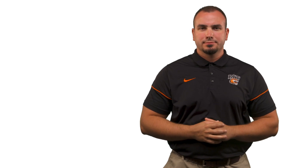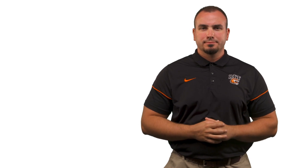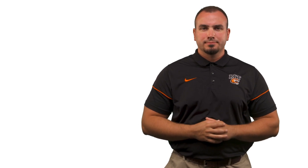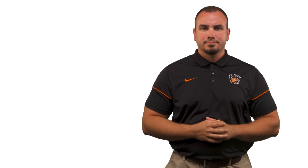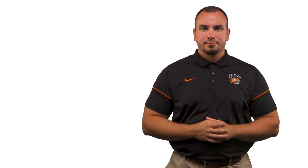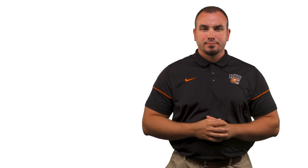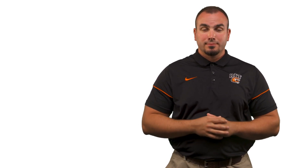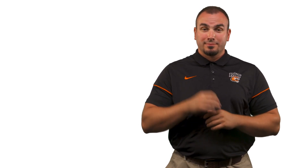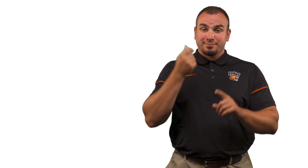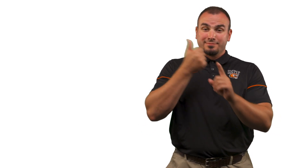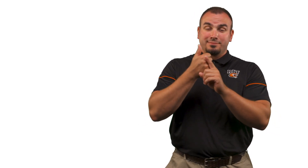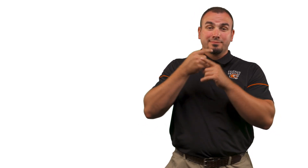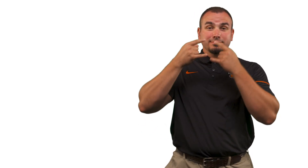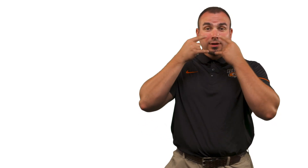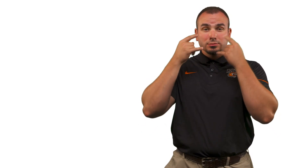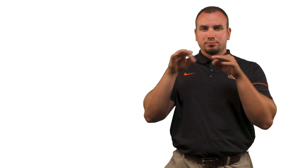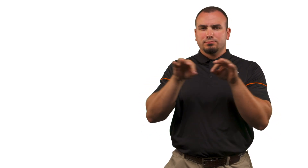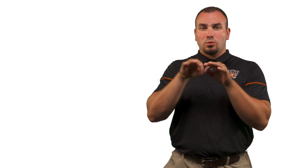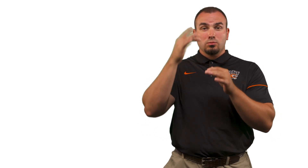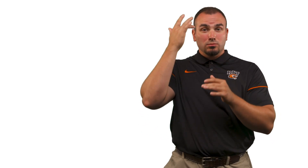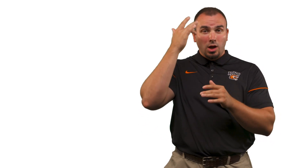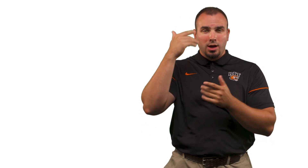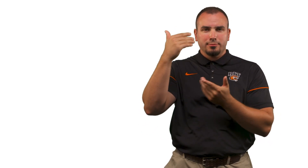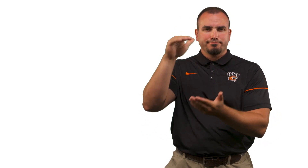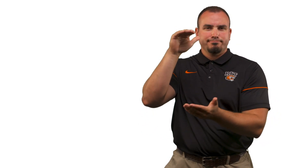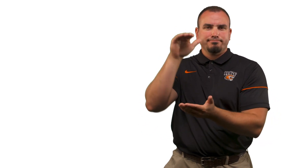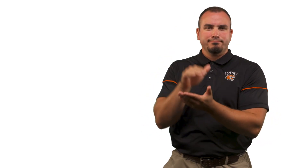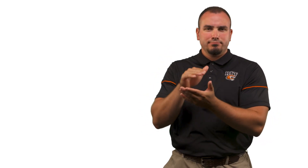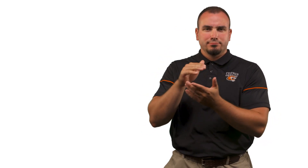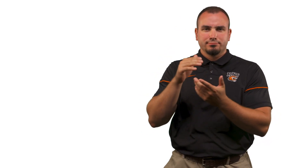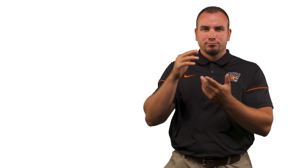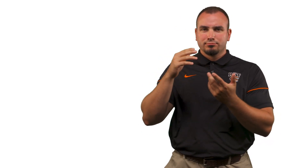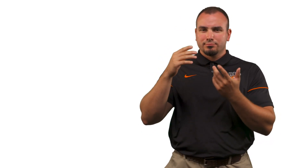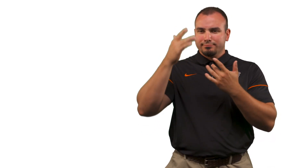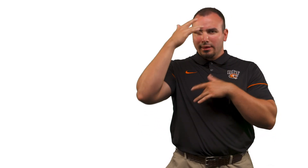cannot be maintained; limit the risk of illness transmission